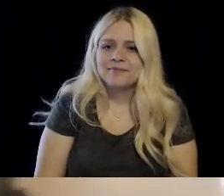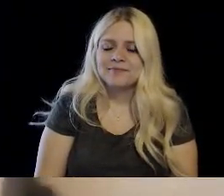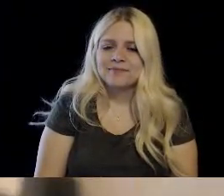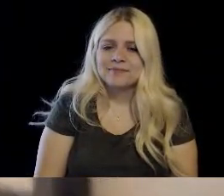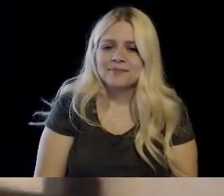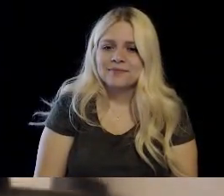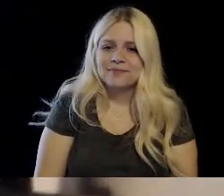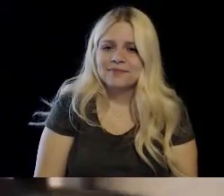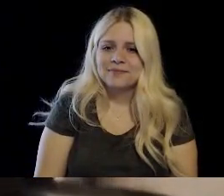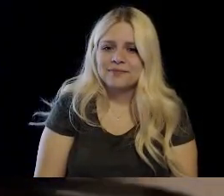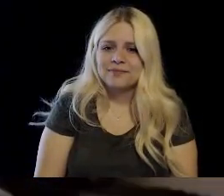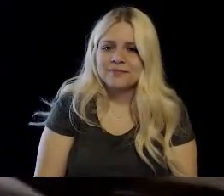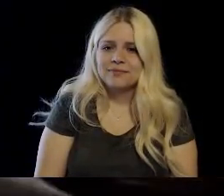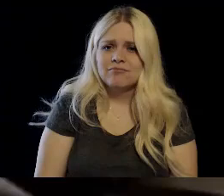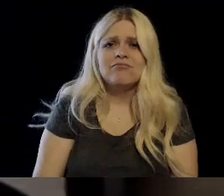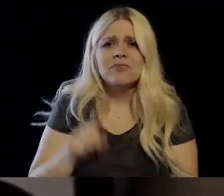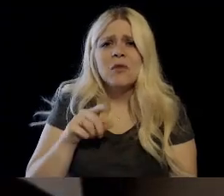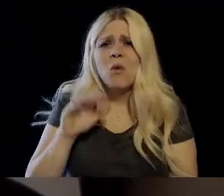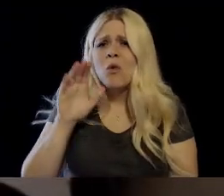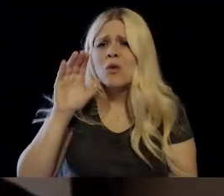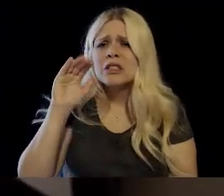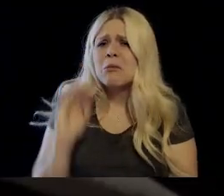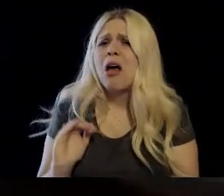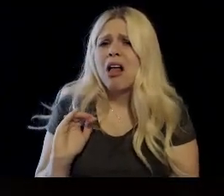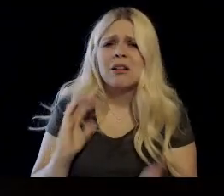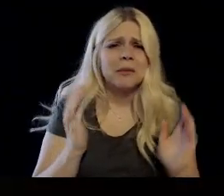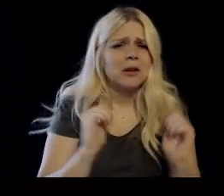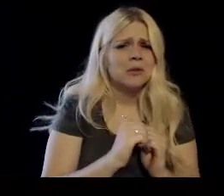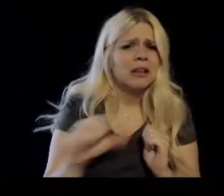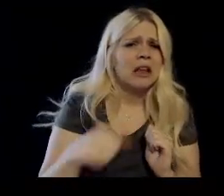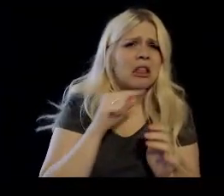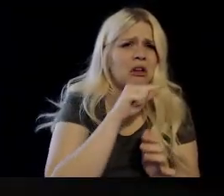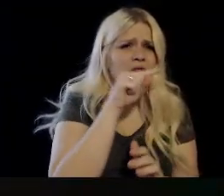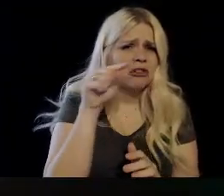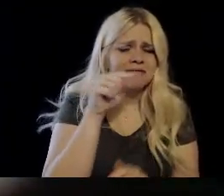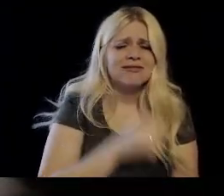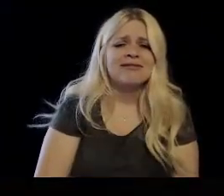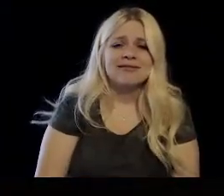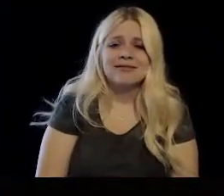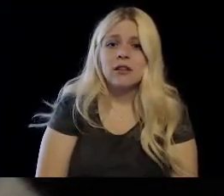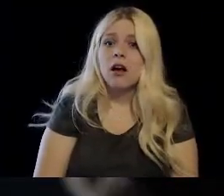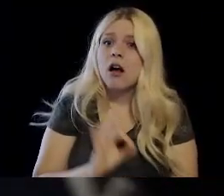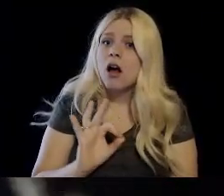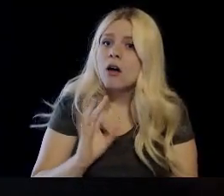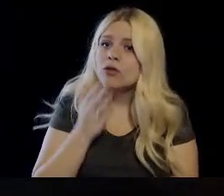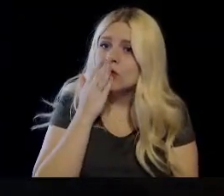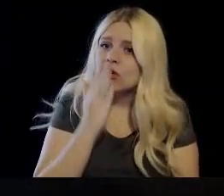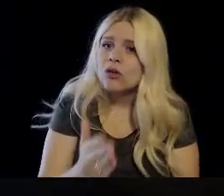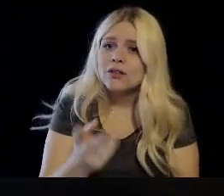Erica: She's teeny compared to big ol' Koda. Oh, you've got some more good ones, you guys! Look at that purple one.